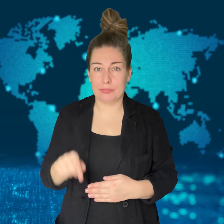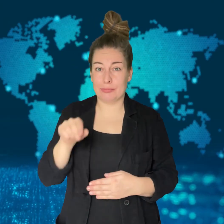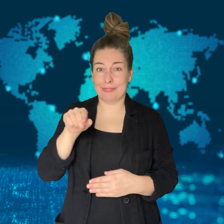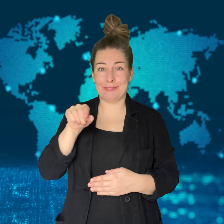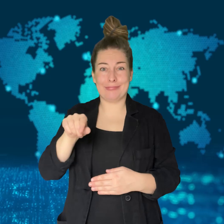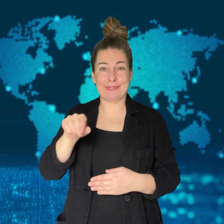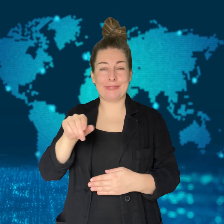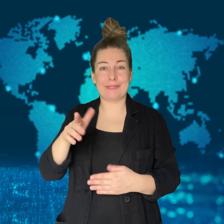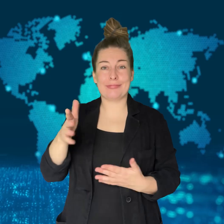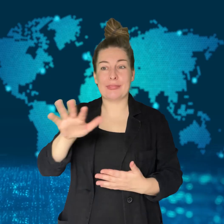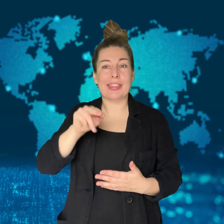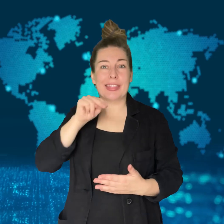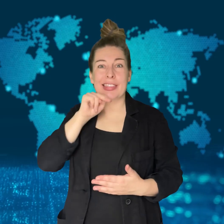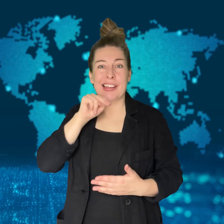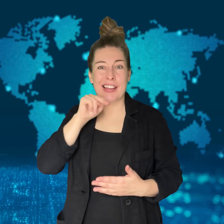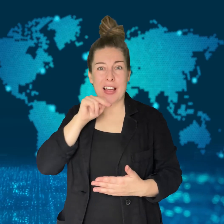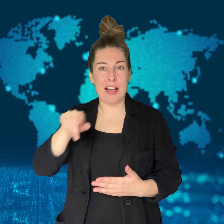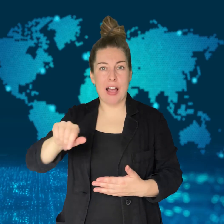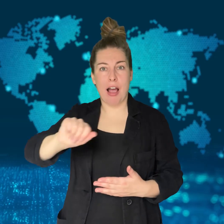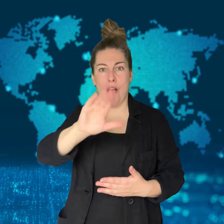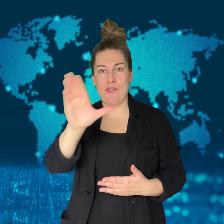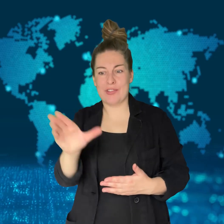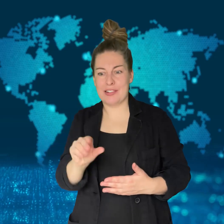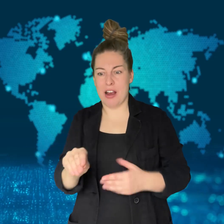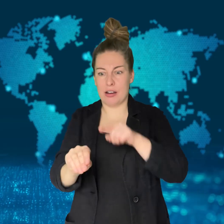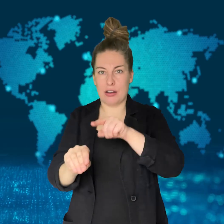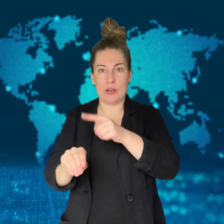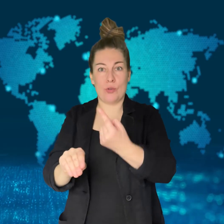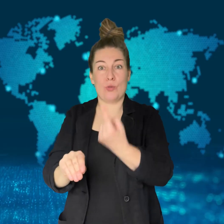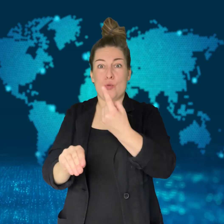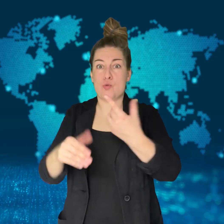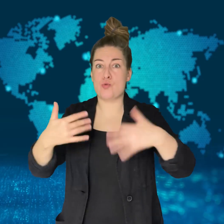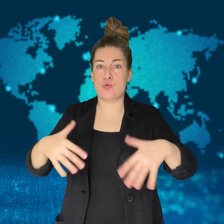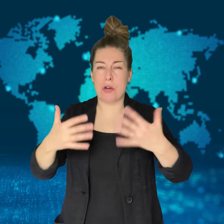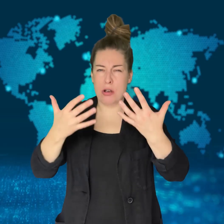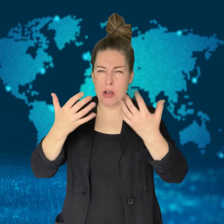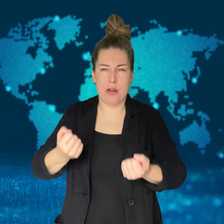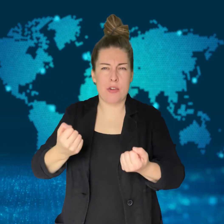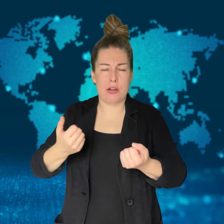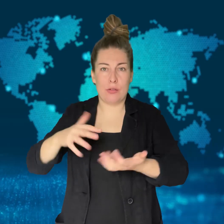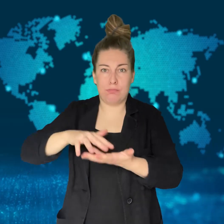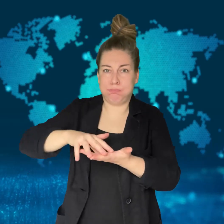some sources - were arrested.